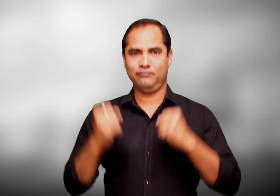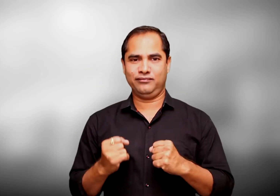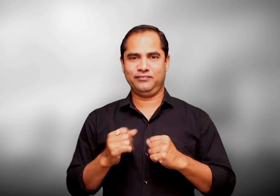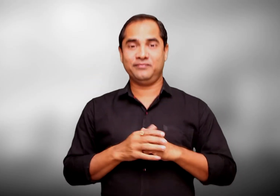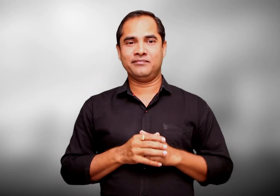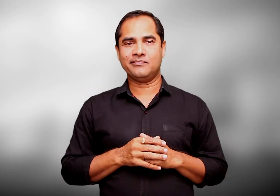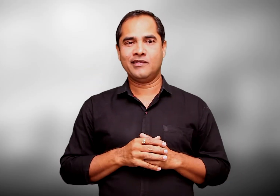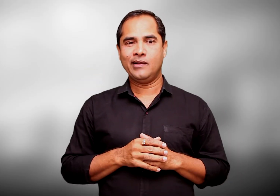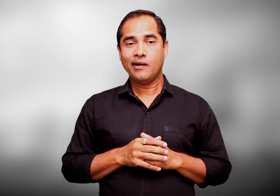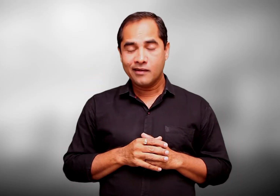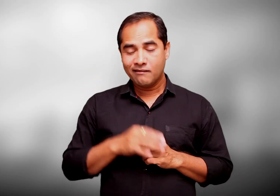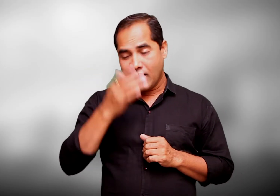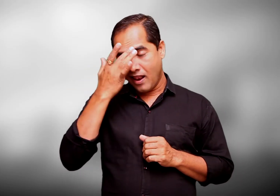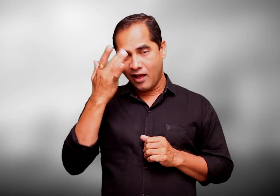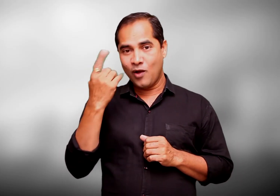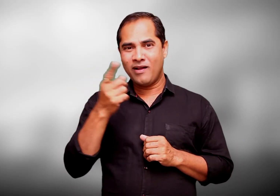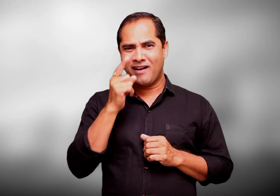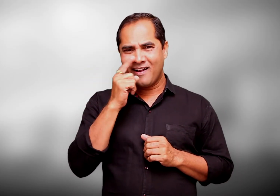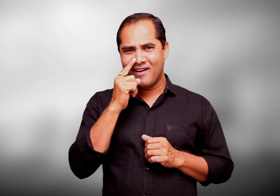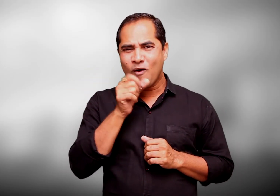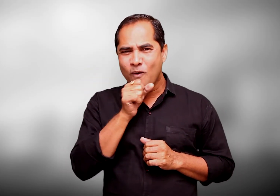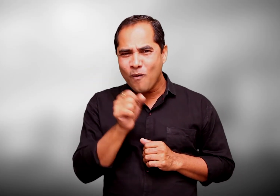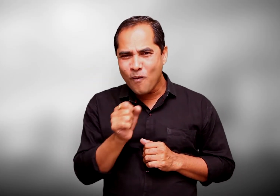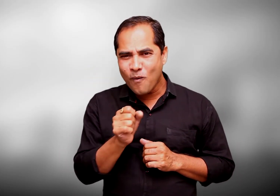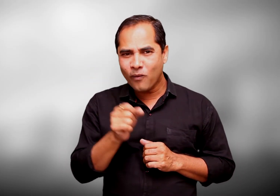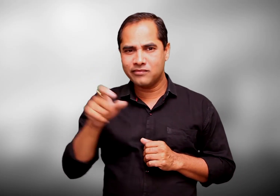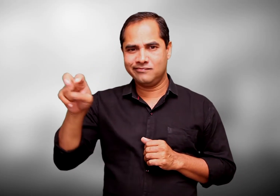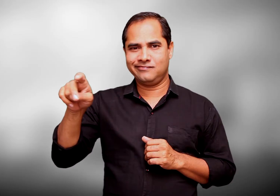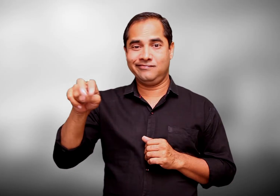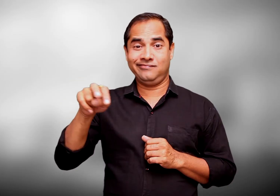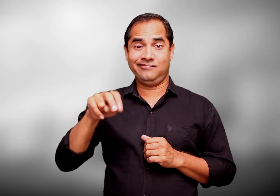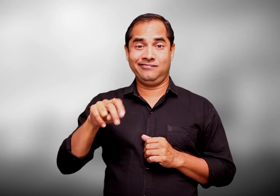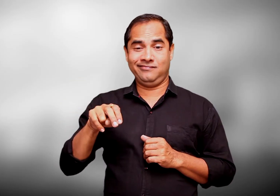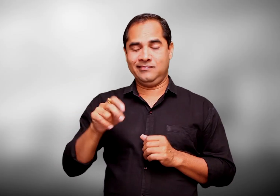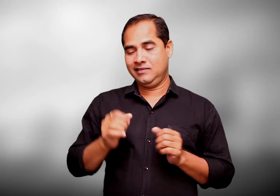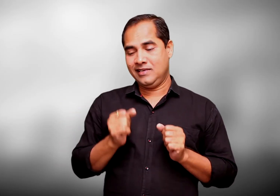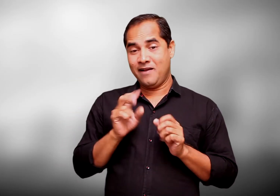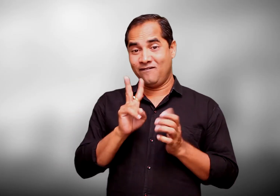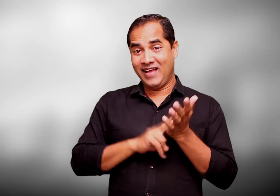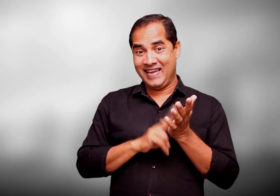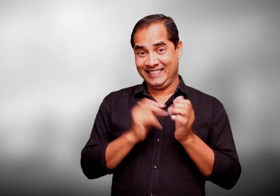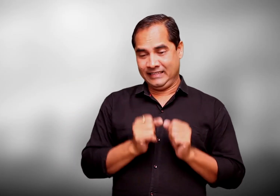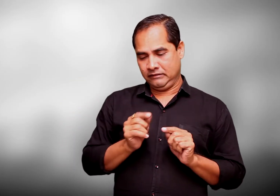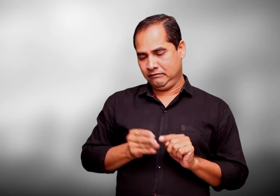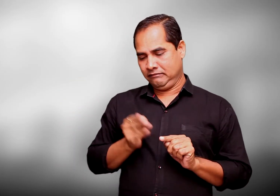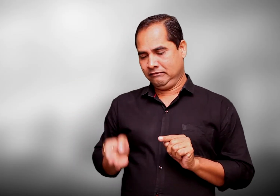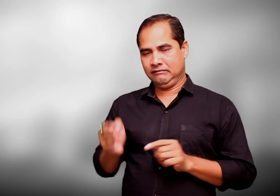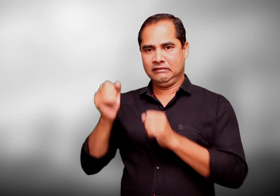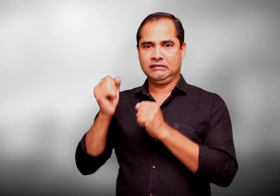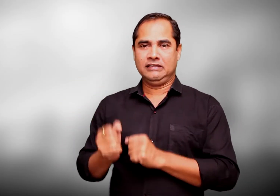An elderly woman came and sat beside her.